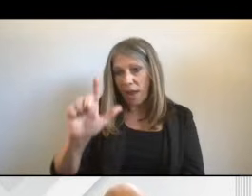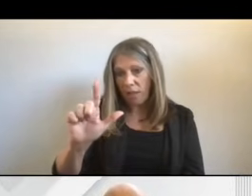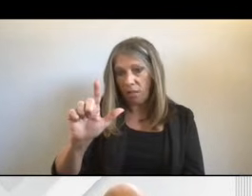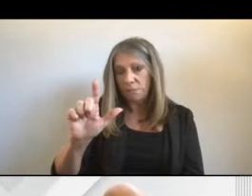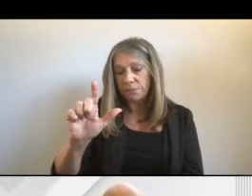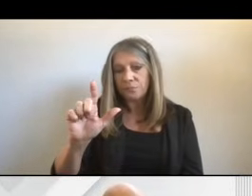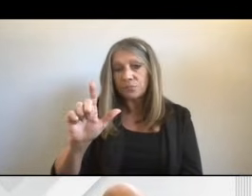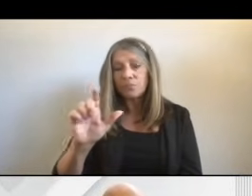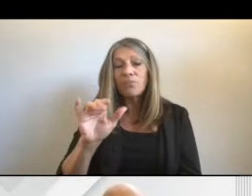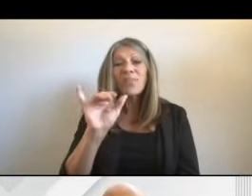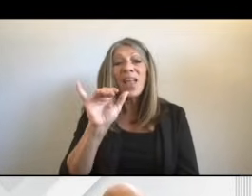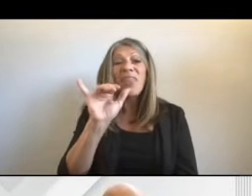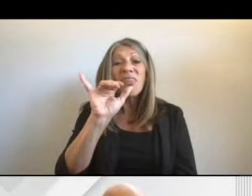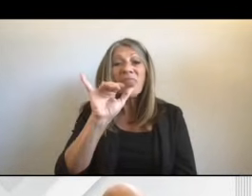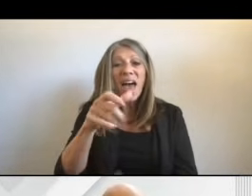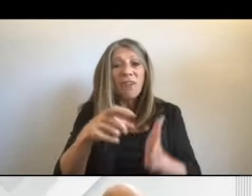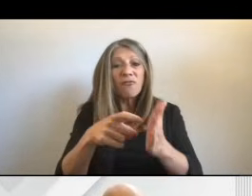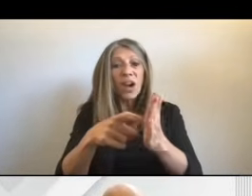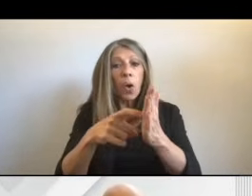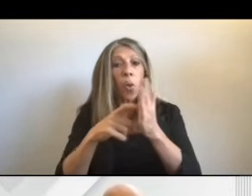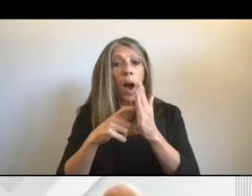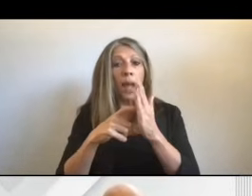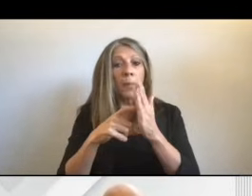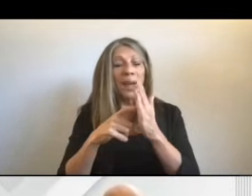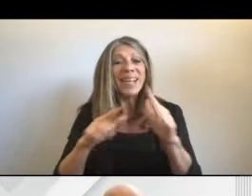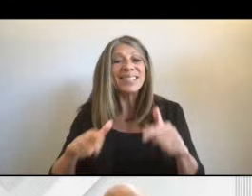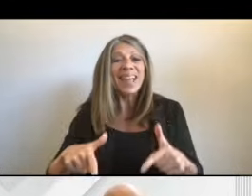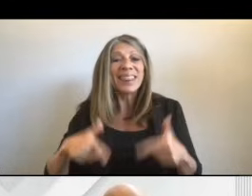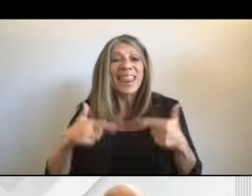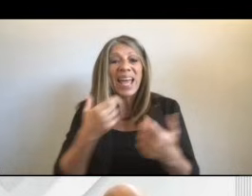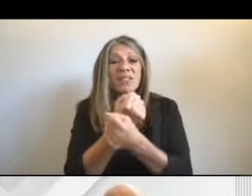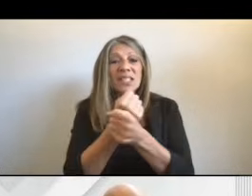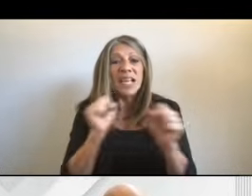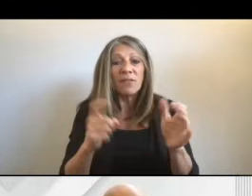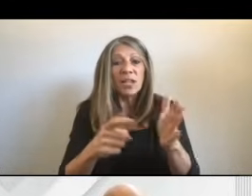that requirement is a life safety requirement more than anything else.